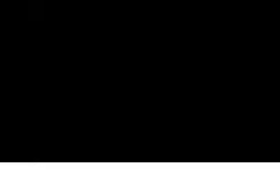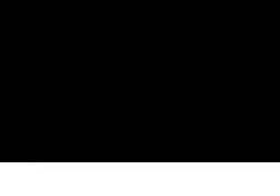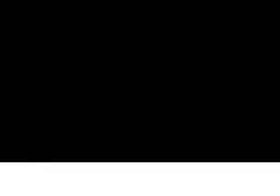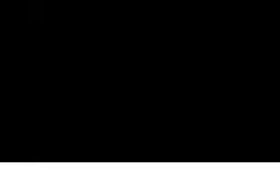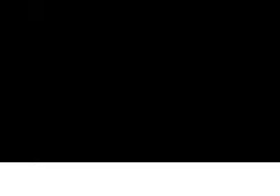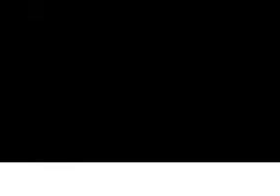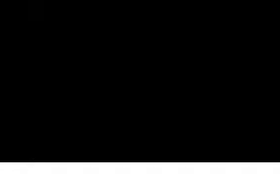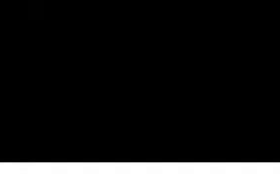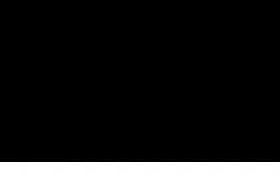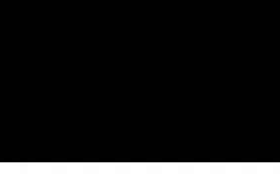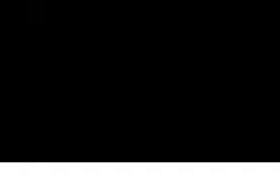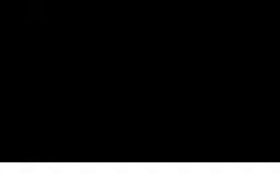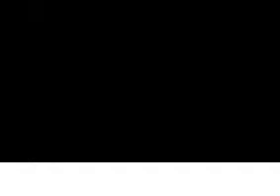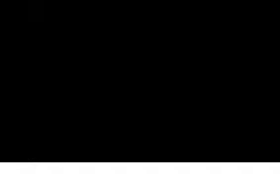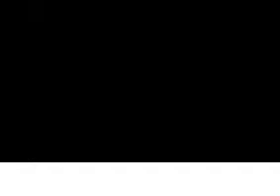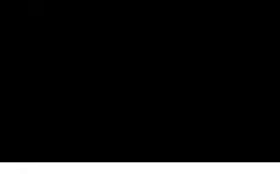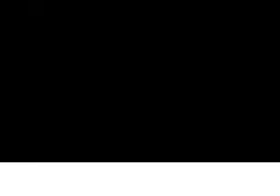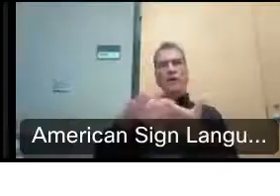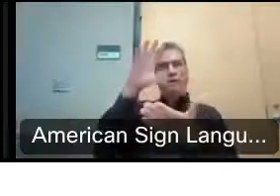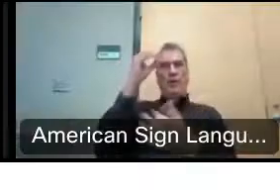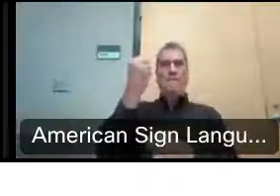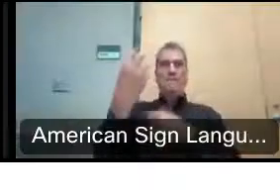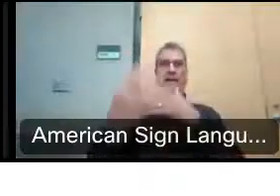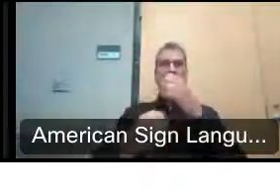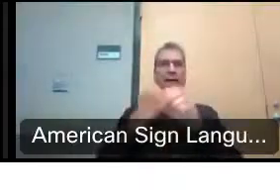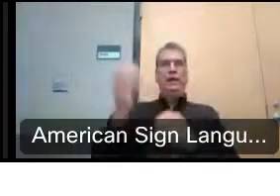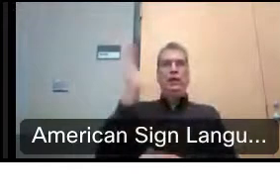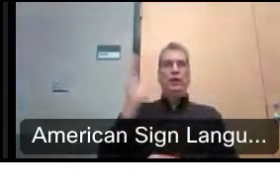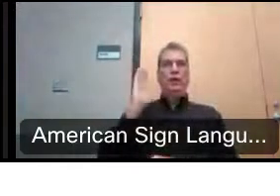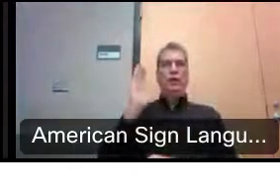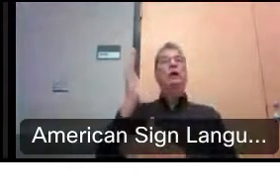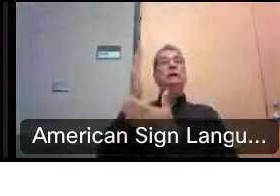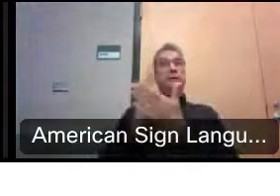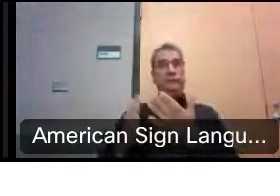We should have paid attention to years ago and some have.